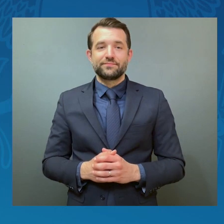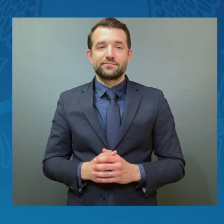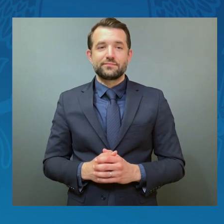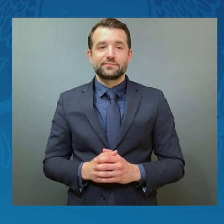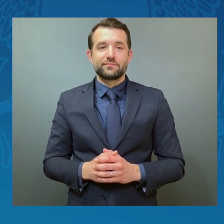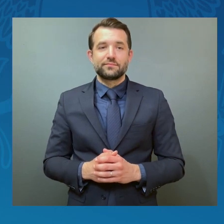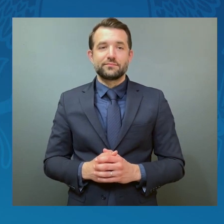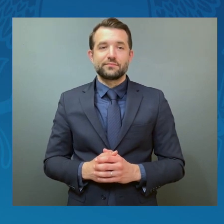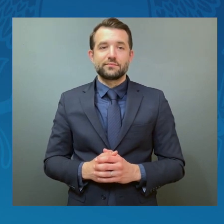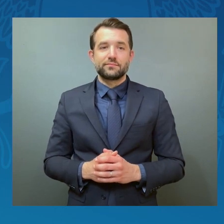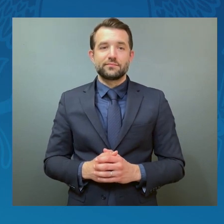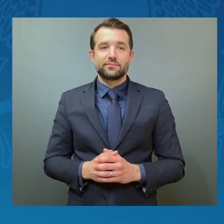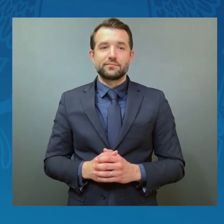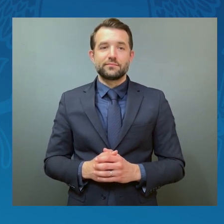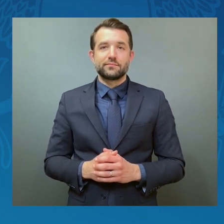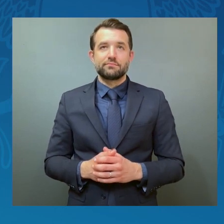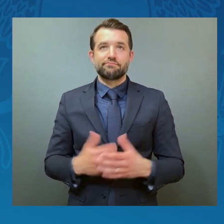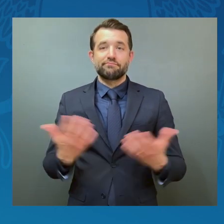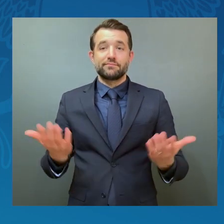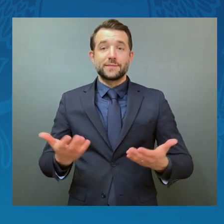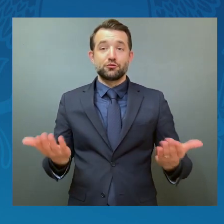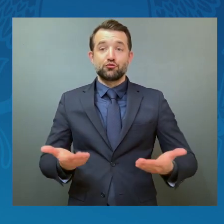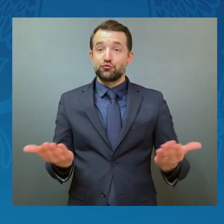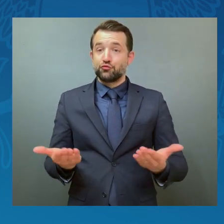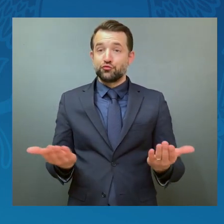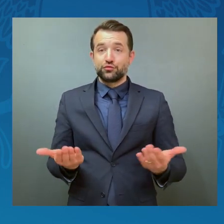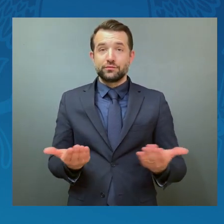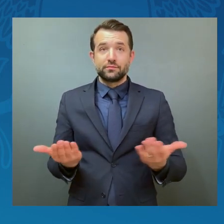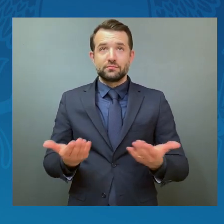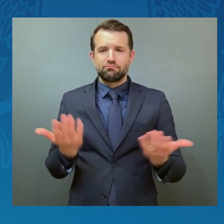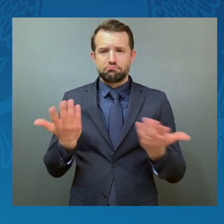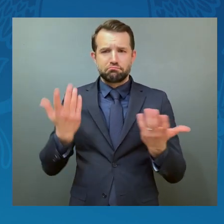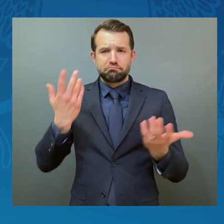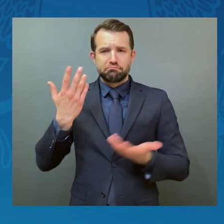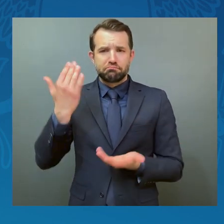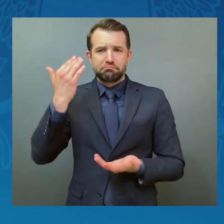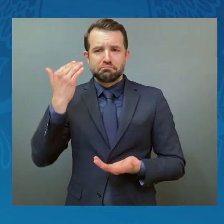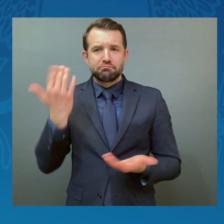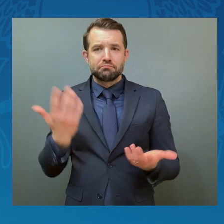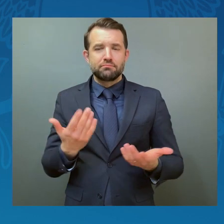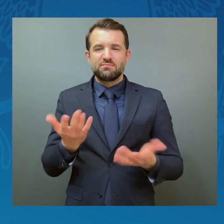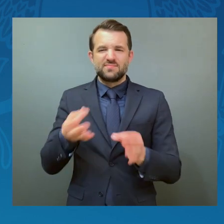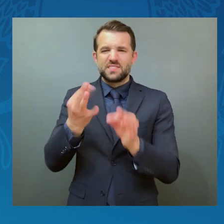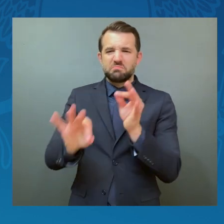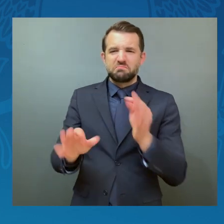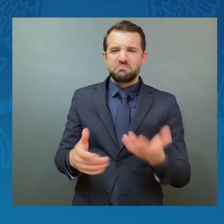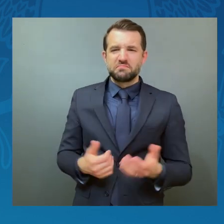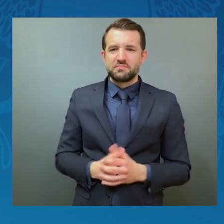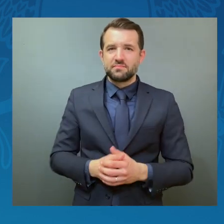We're here really because of one simple fact, too many families across our country